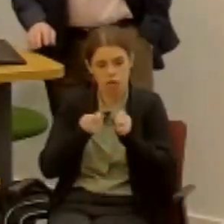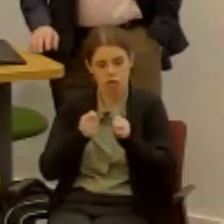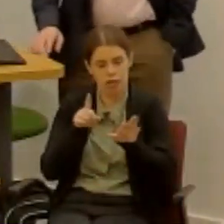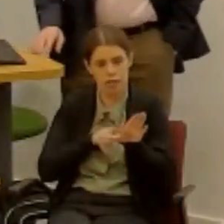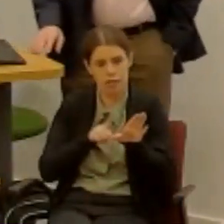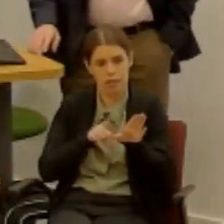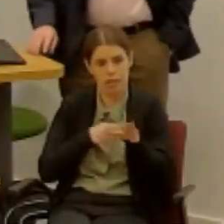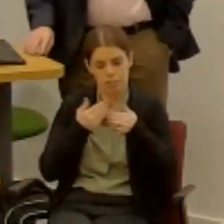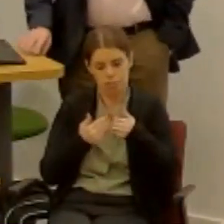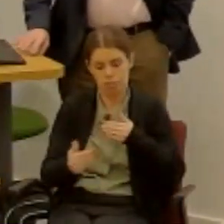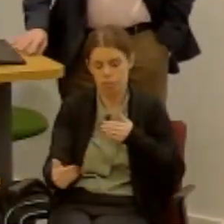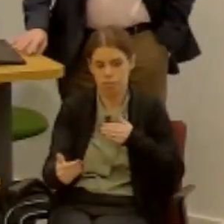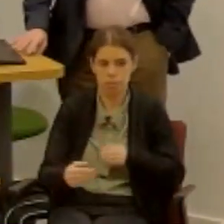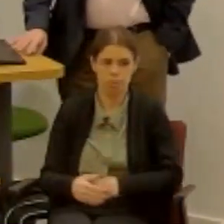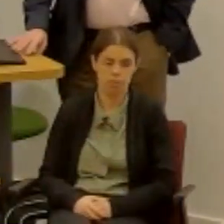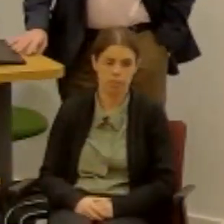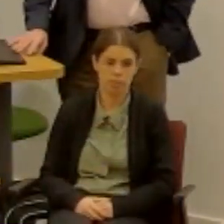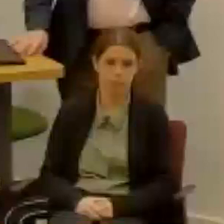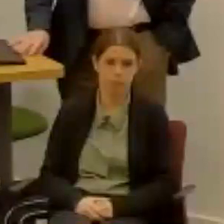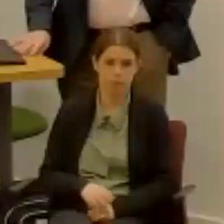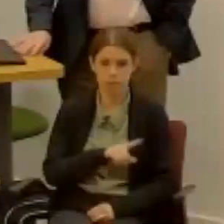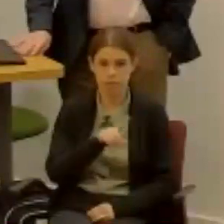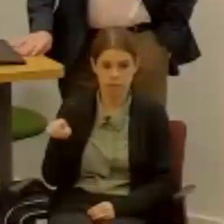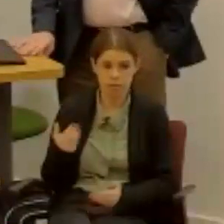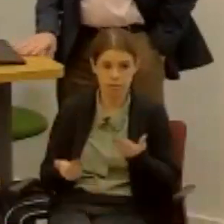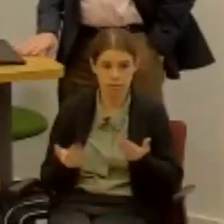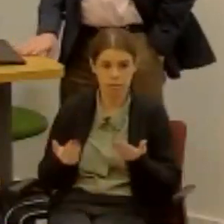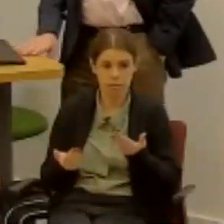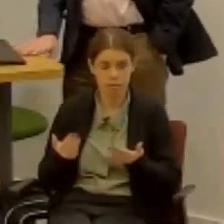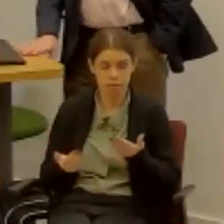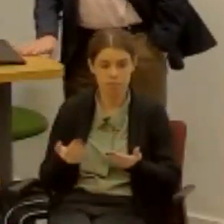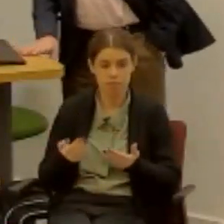Well, just about how to go. So, what do we think? The answer?